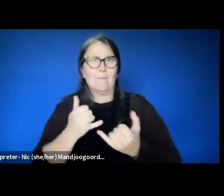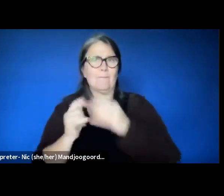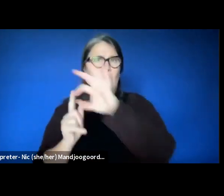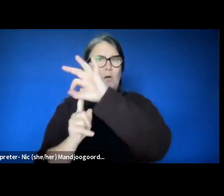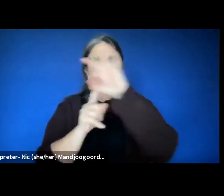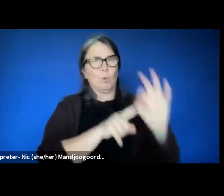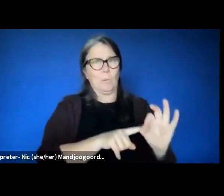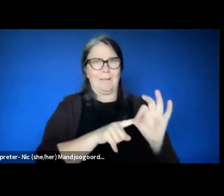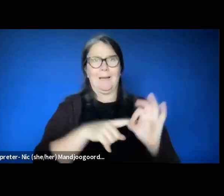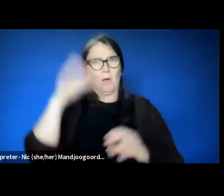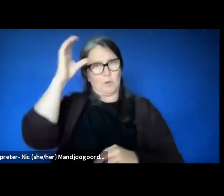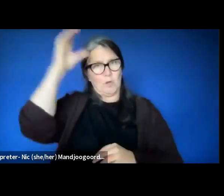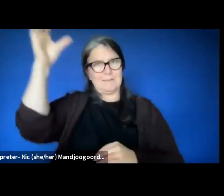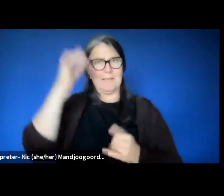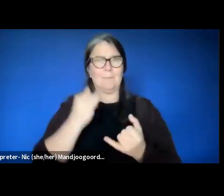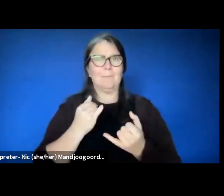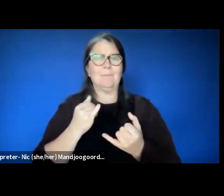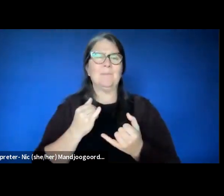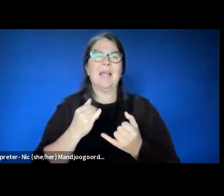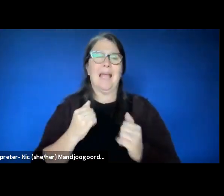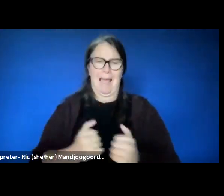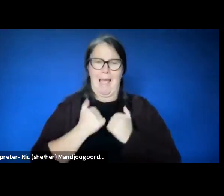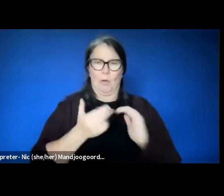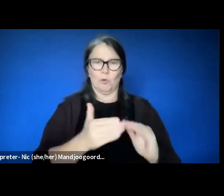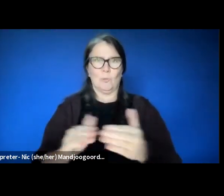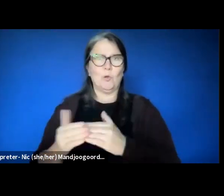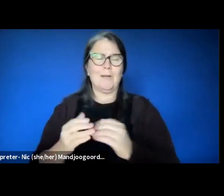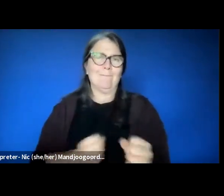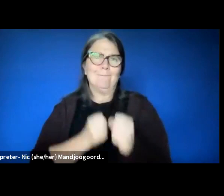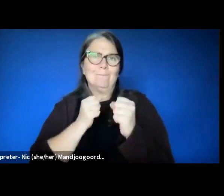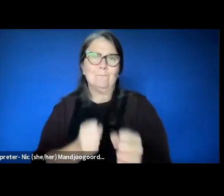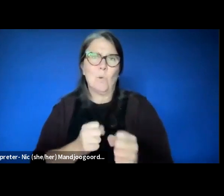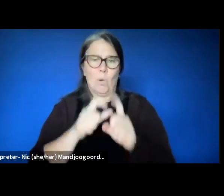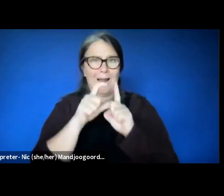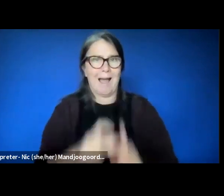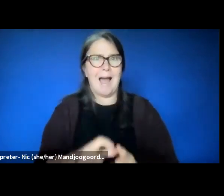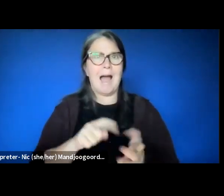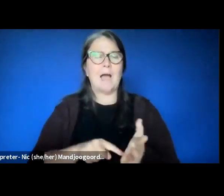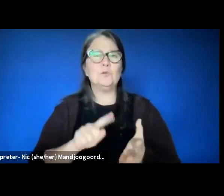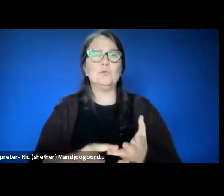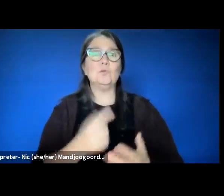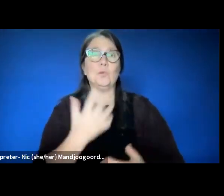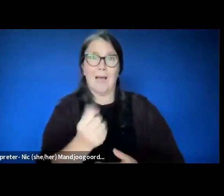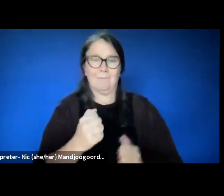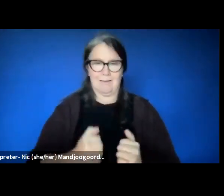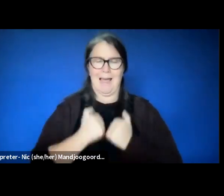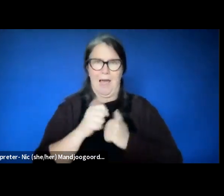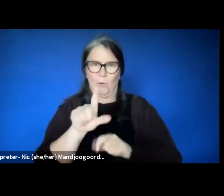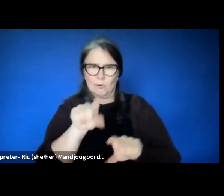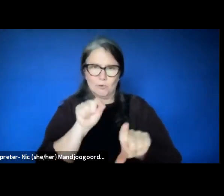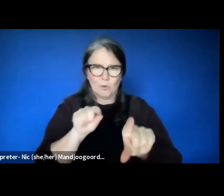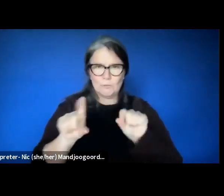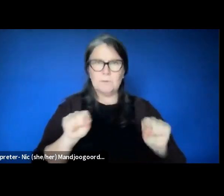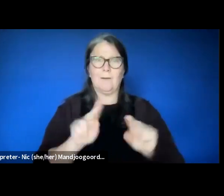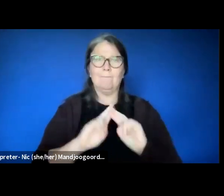And this is a very clear concept it And this is a very clear concept it is a very LGBT q plus concept art. community communities have fought so hard for communities have fought so hard for the right to have chosen